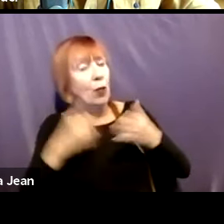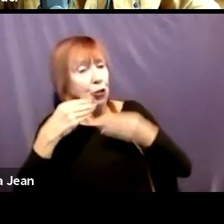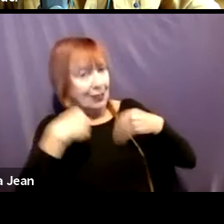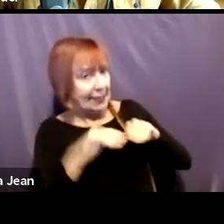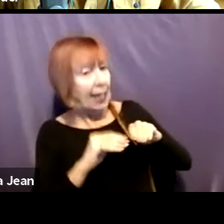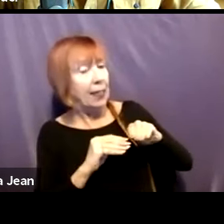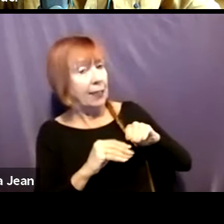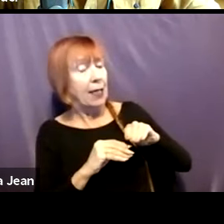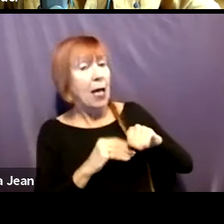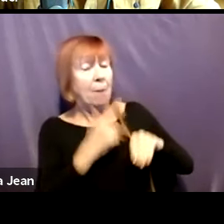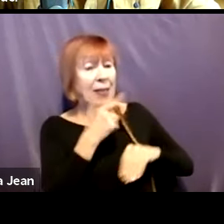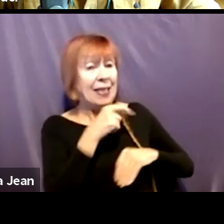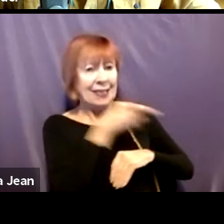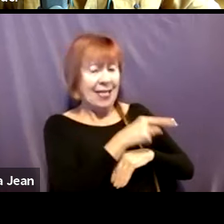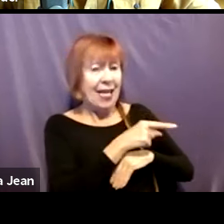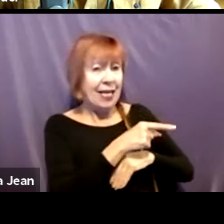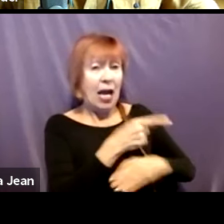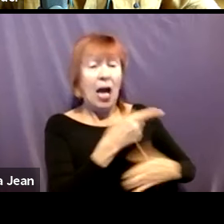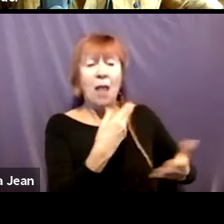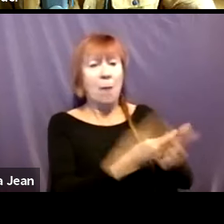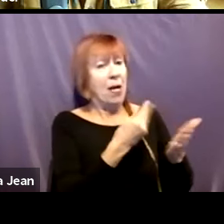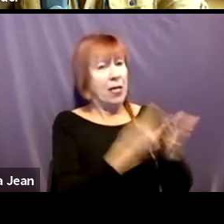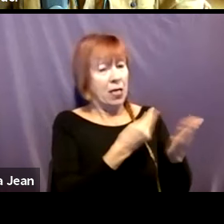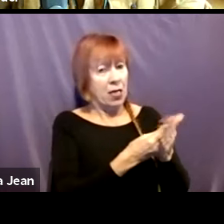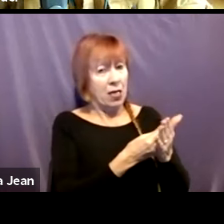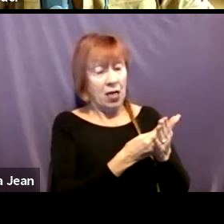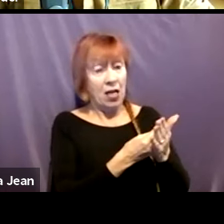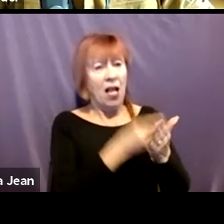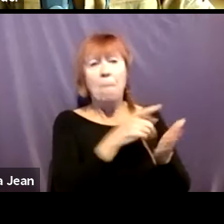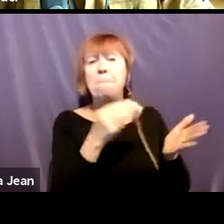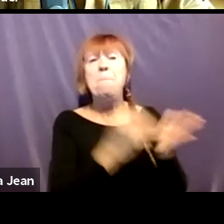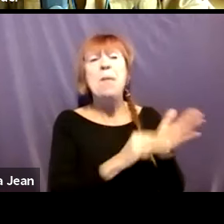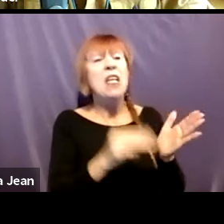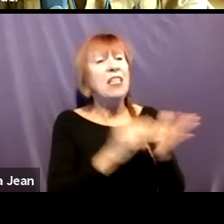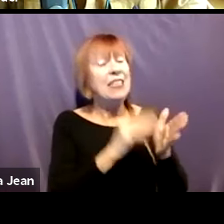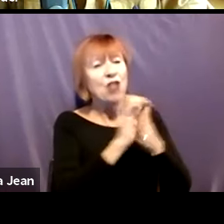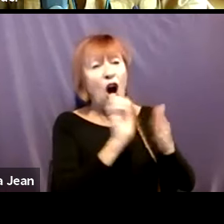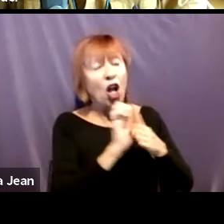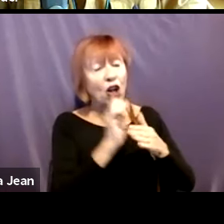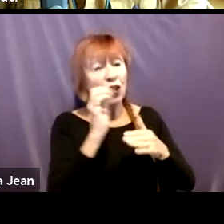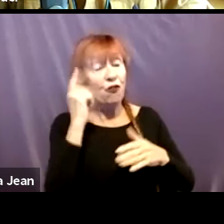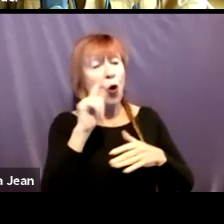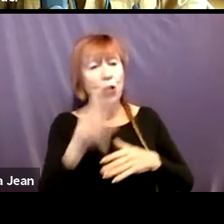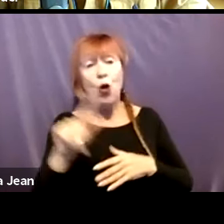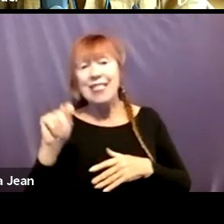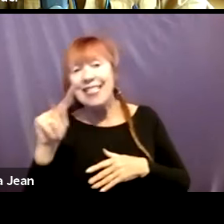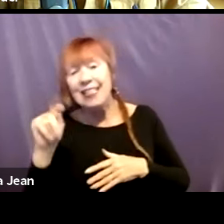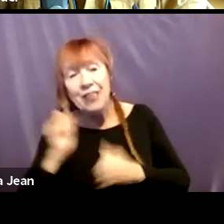because they're the ones who's financing that story. They're spending millions of dollars on your television show, or your movie,